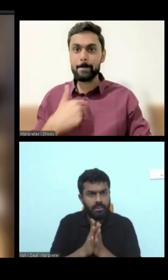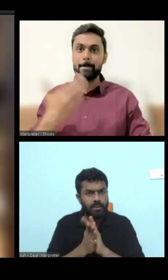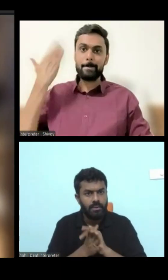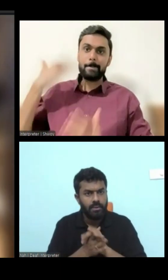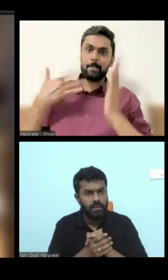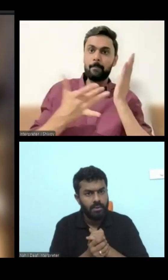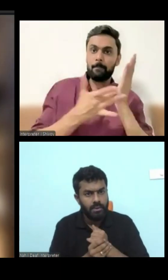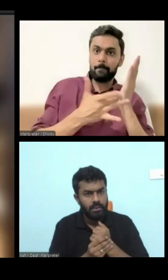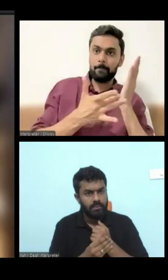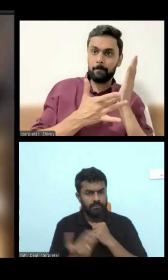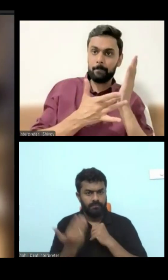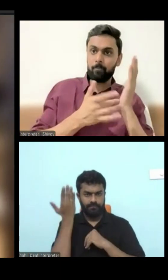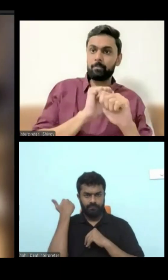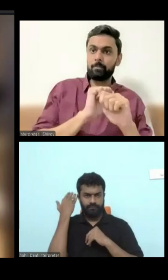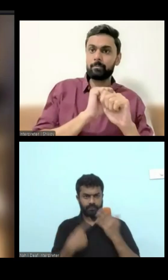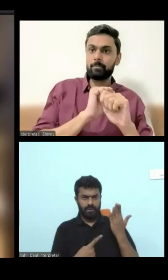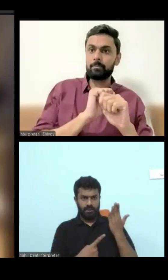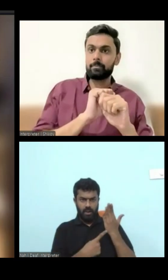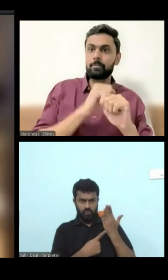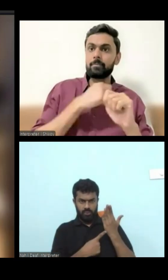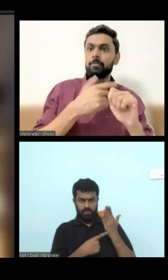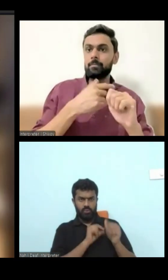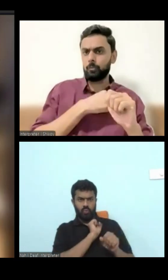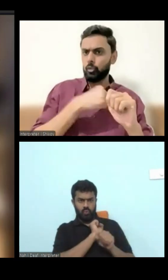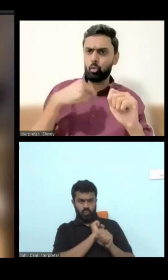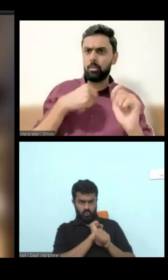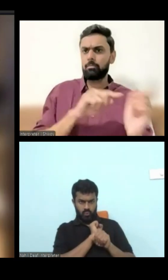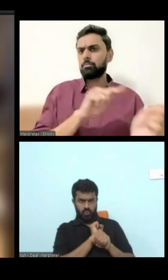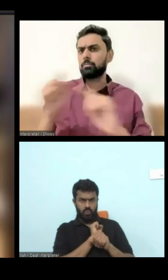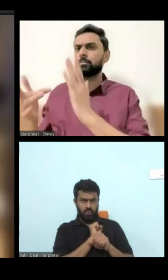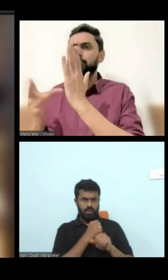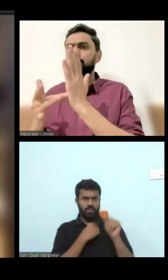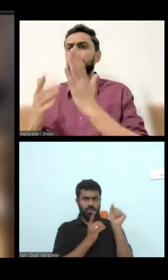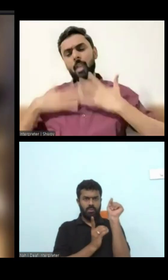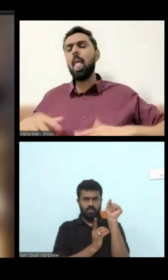I moved into software technology around 20 years ago for healthcare-related software.